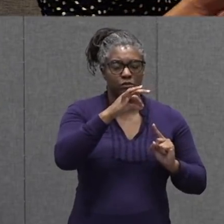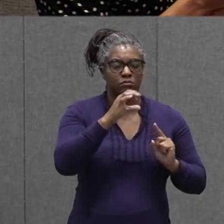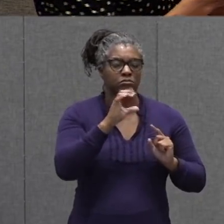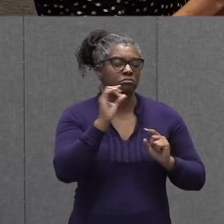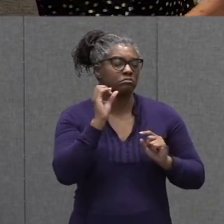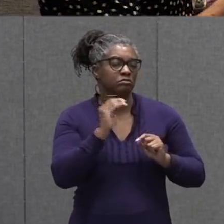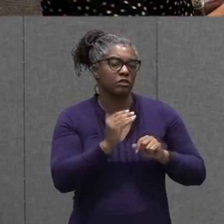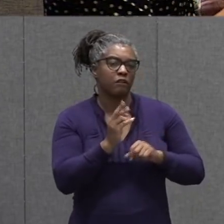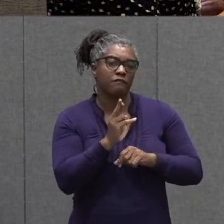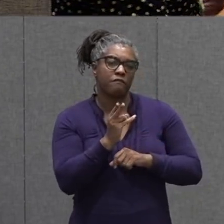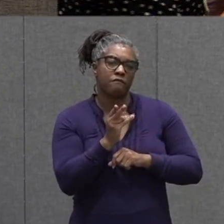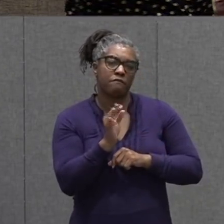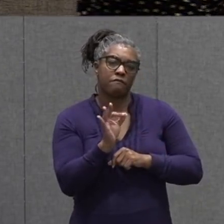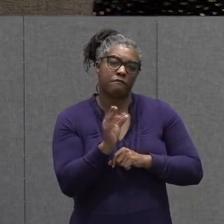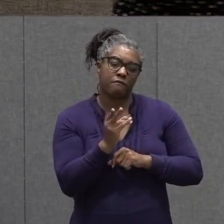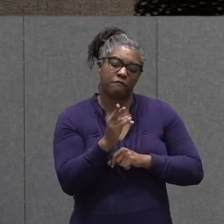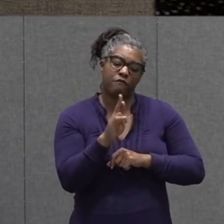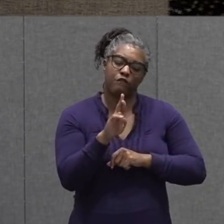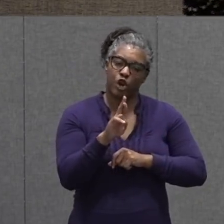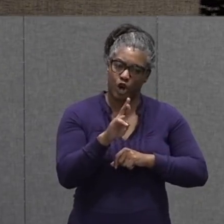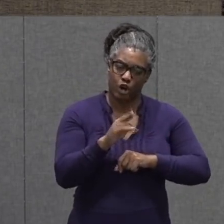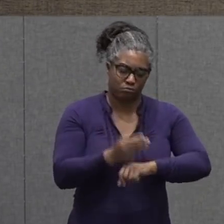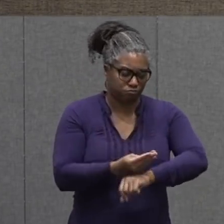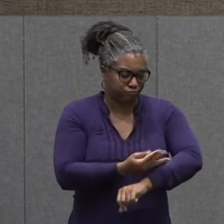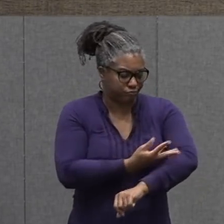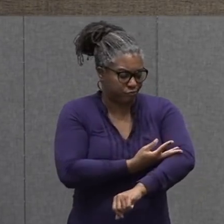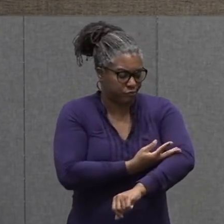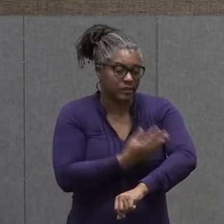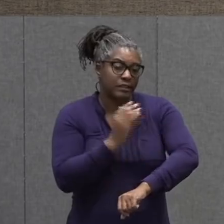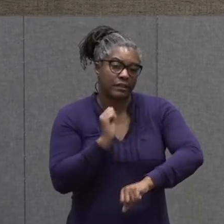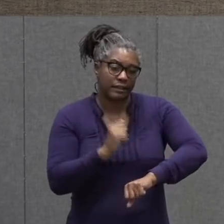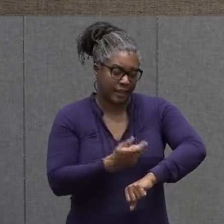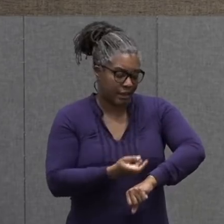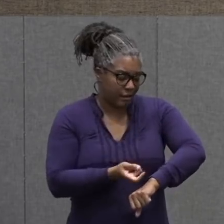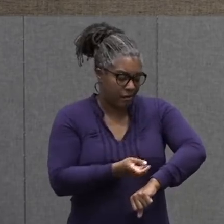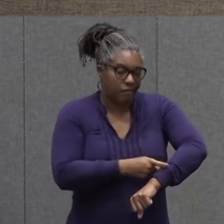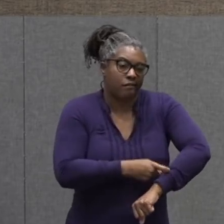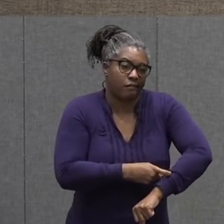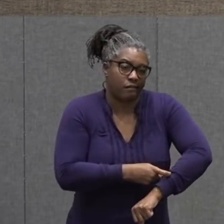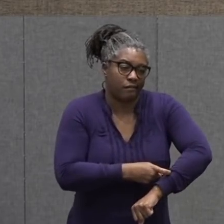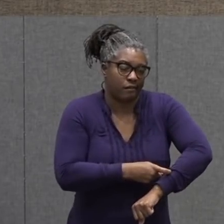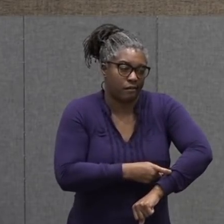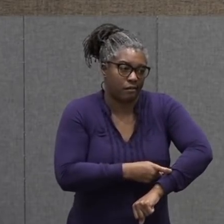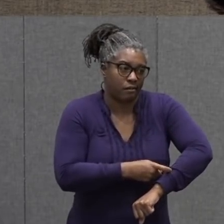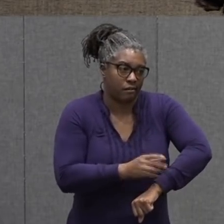when they do that. That's really interesting. So I'm gonna go ahead and highlight that also.